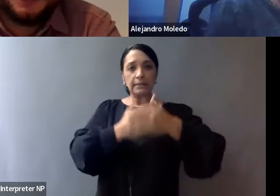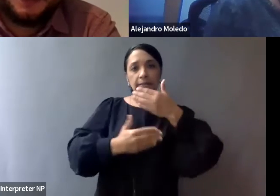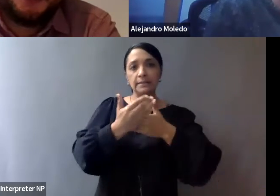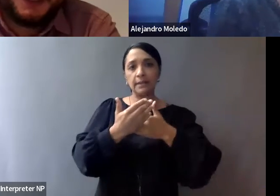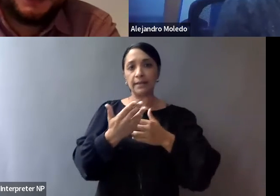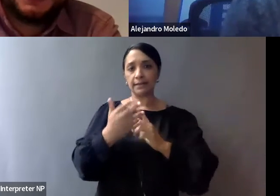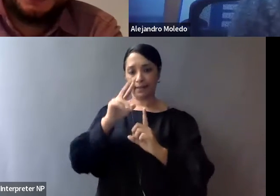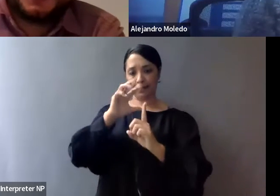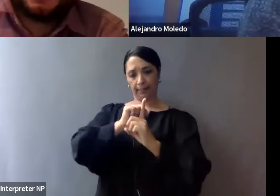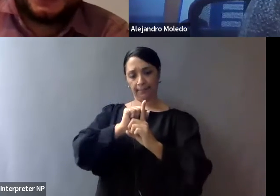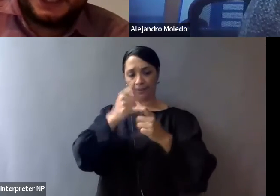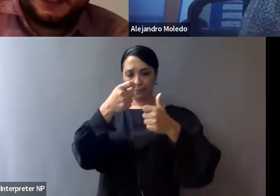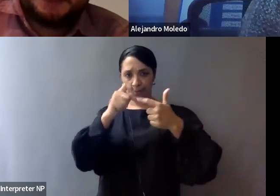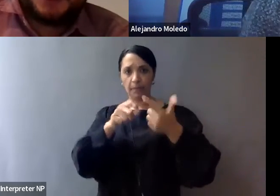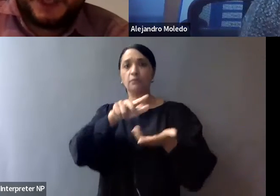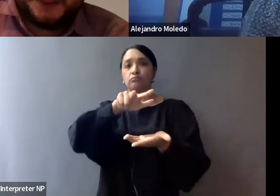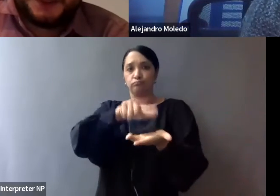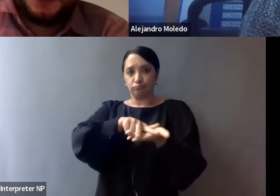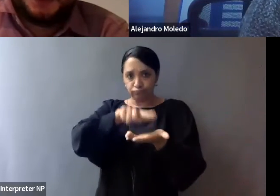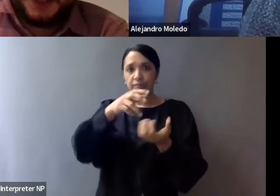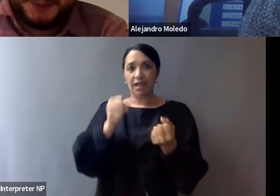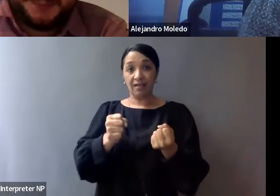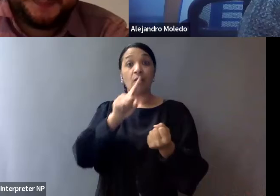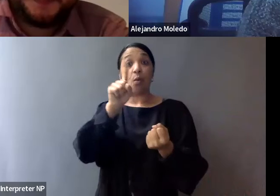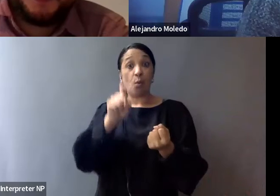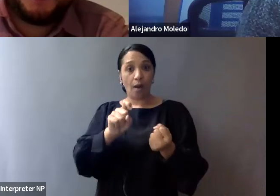and the fact it differs drastically from country to country?